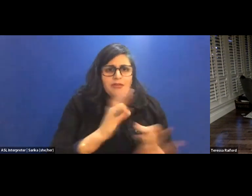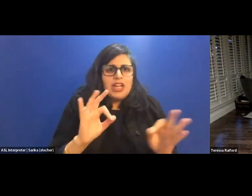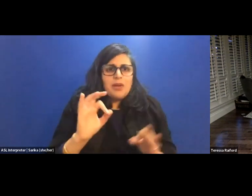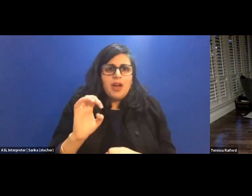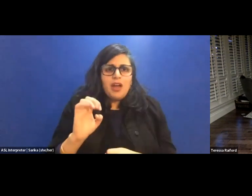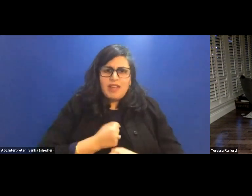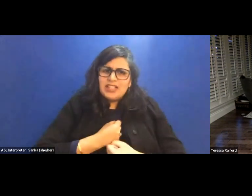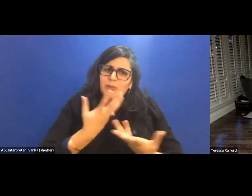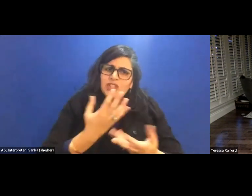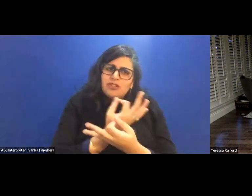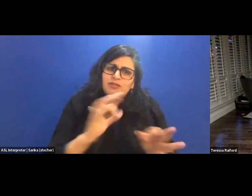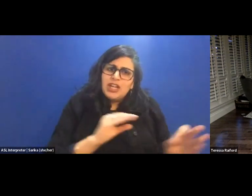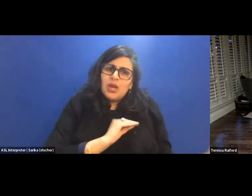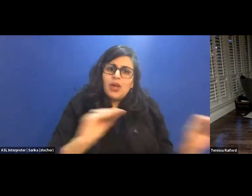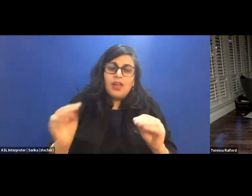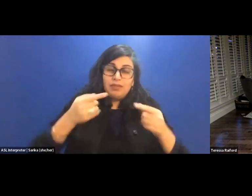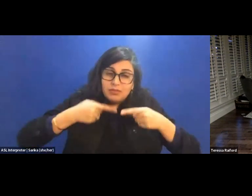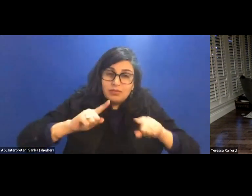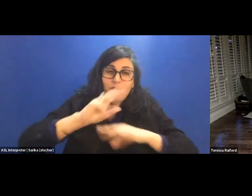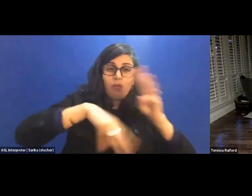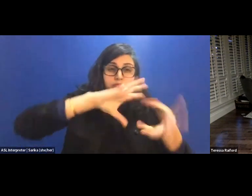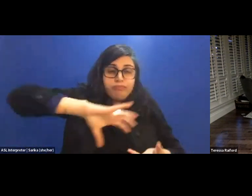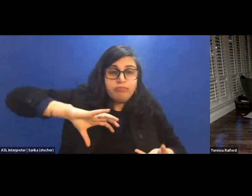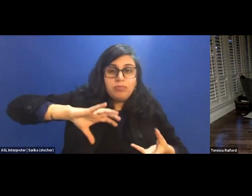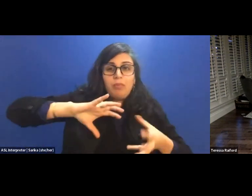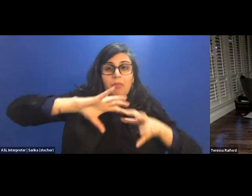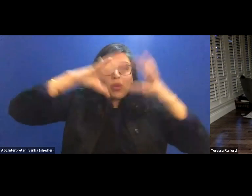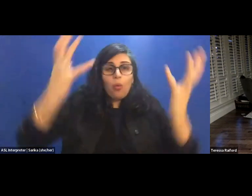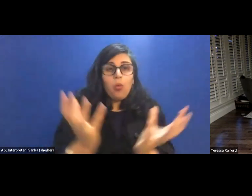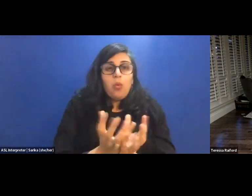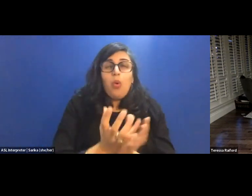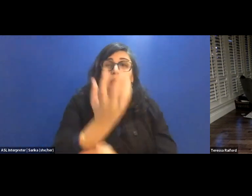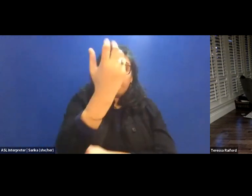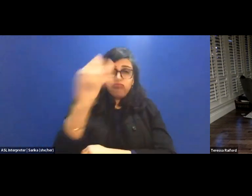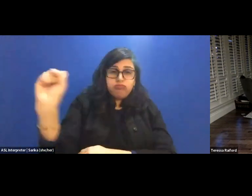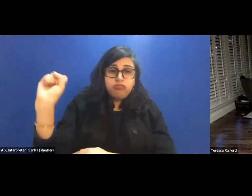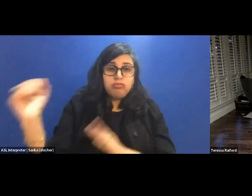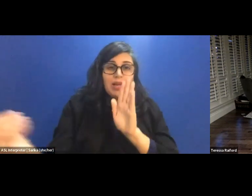systems in the way we're allowed to use our freedom of expression and movement. At a